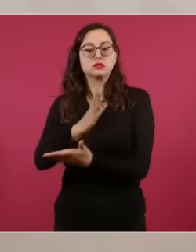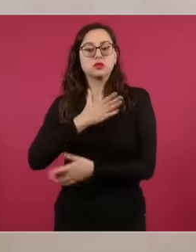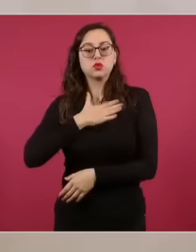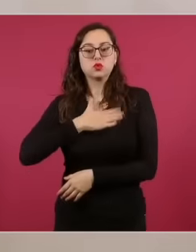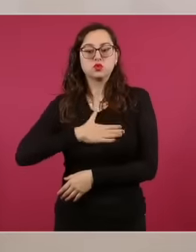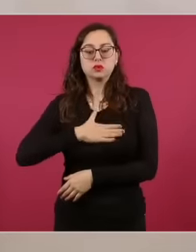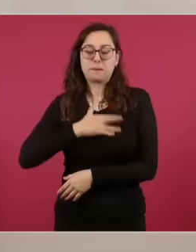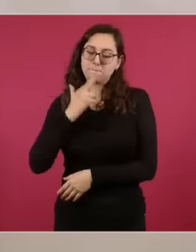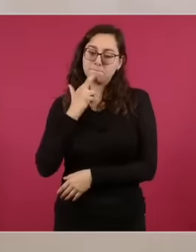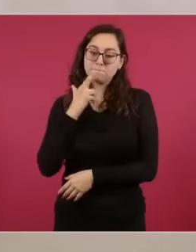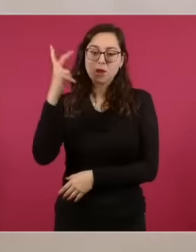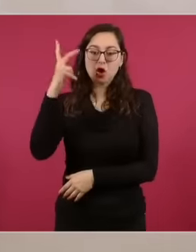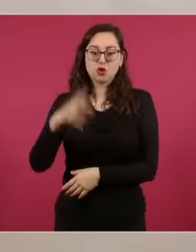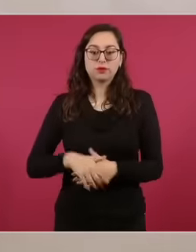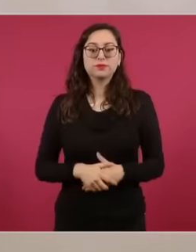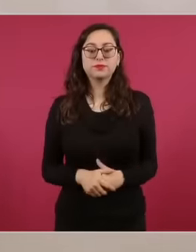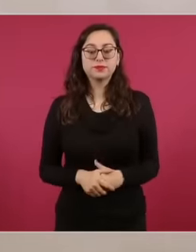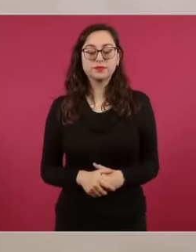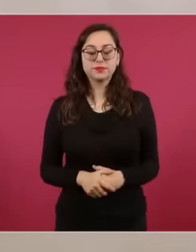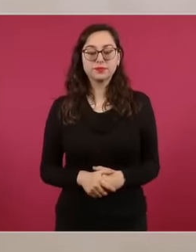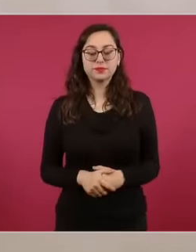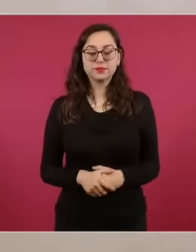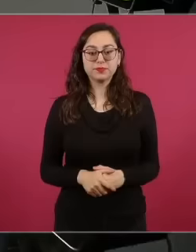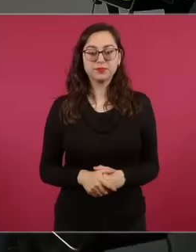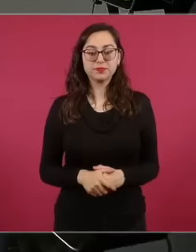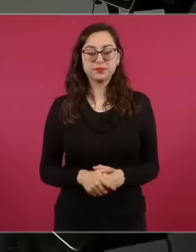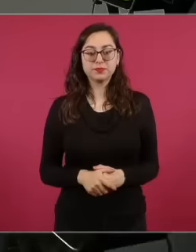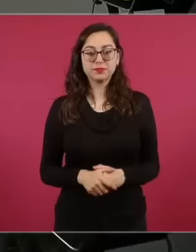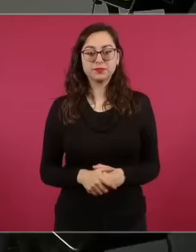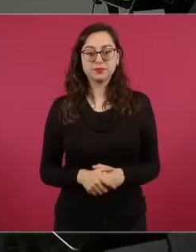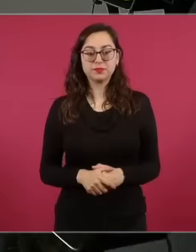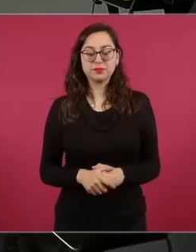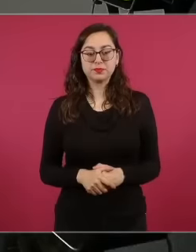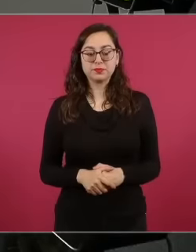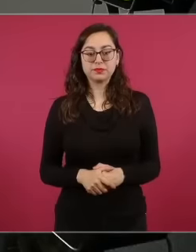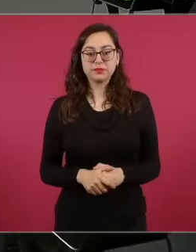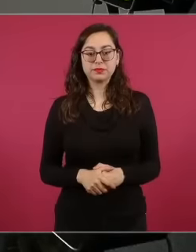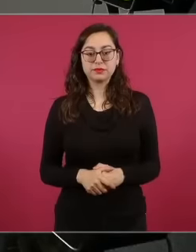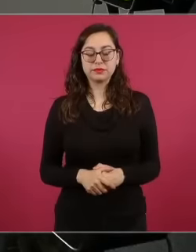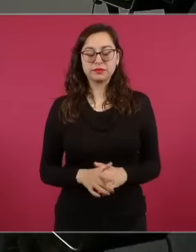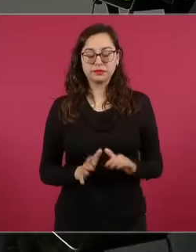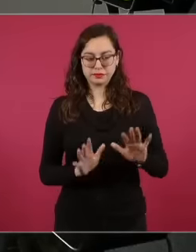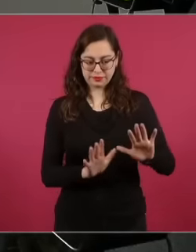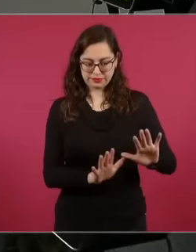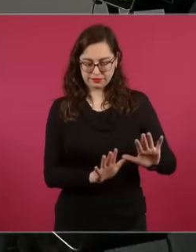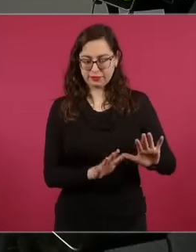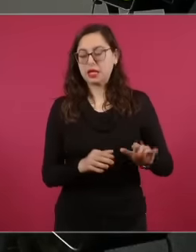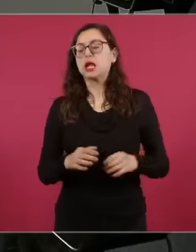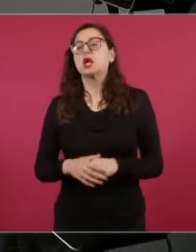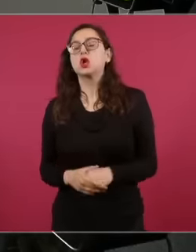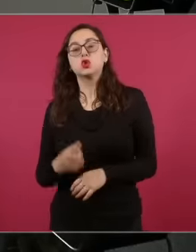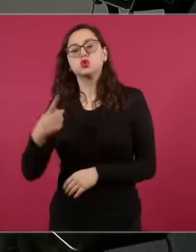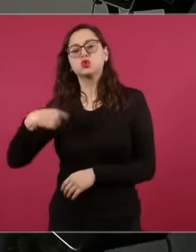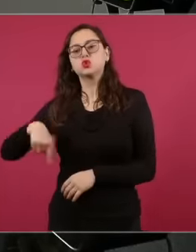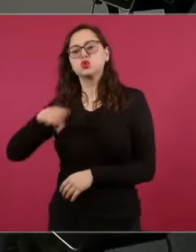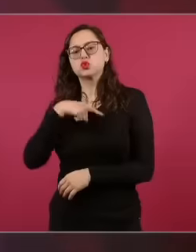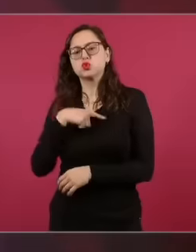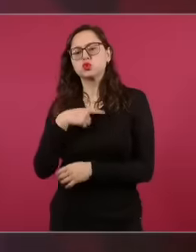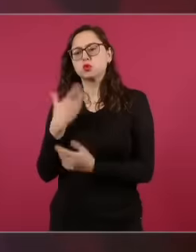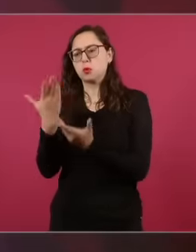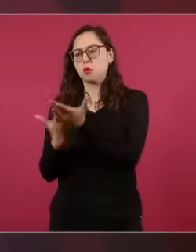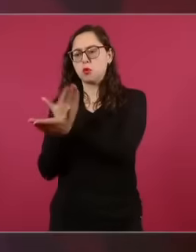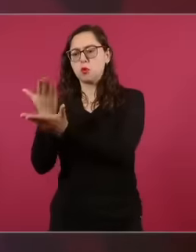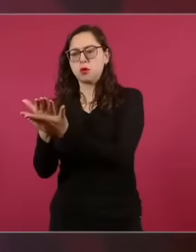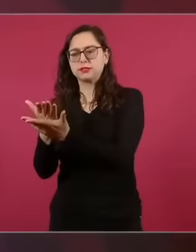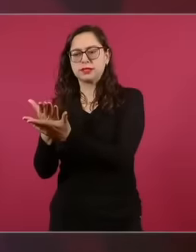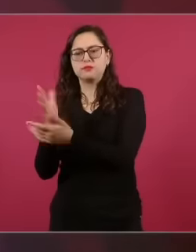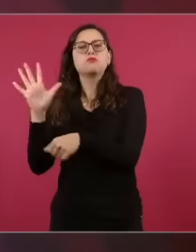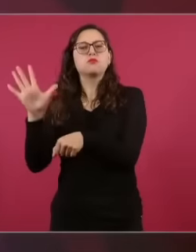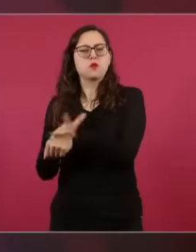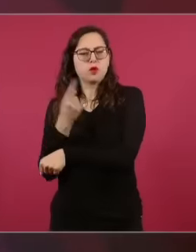all why we are proposing this reform because the Jewish power